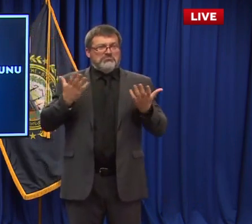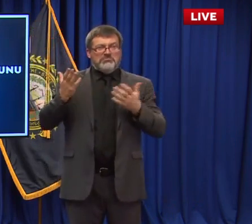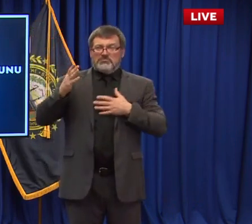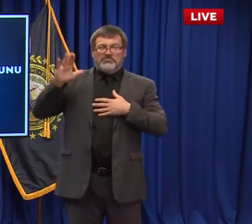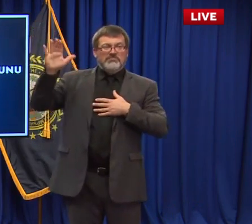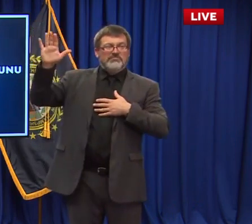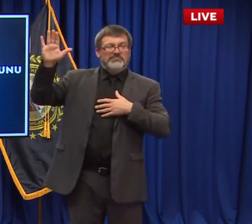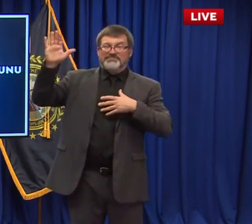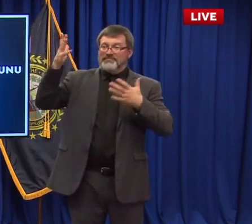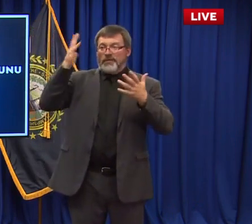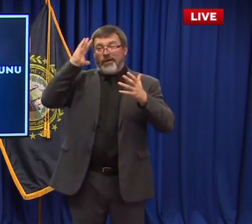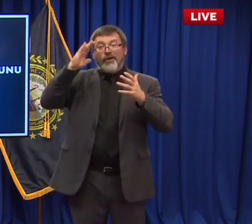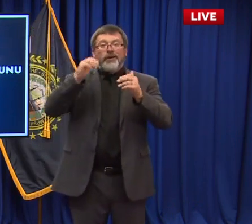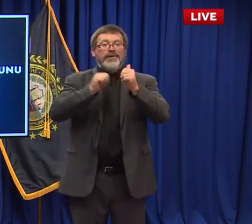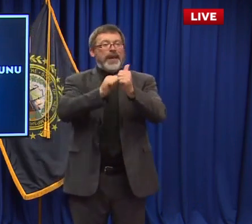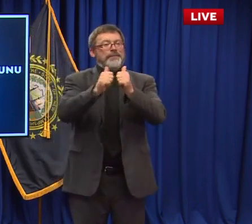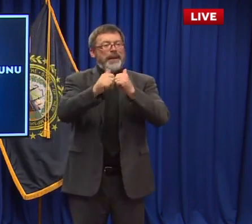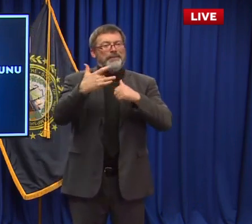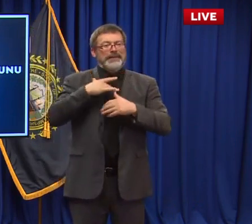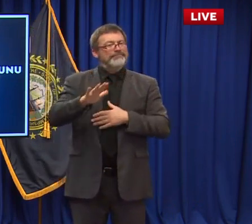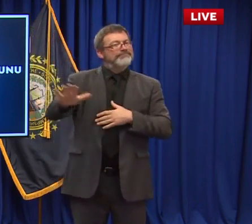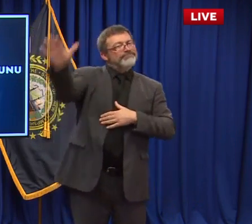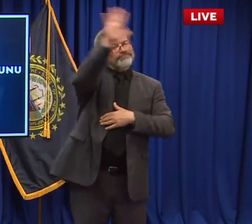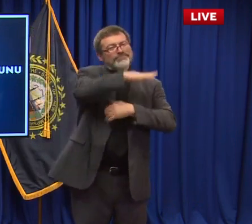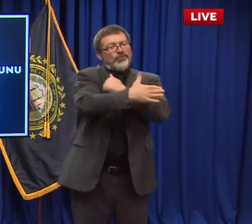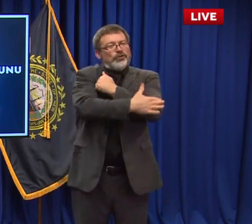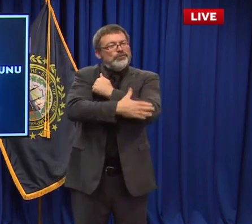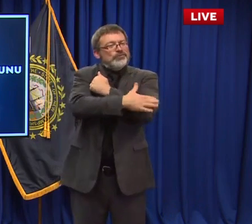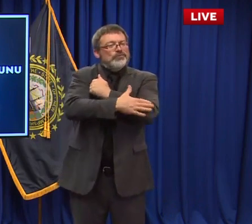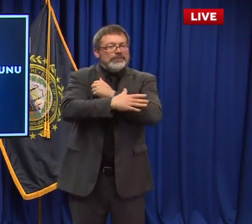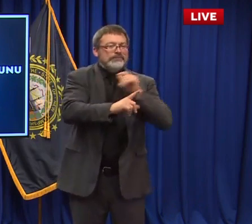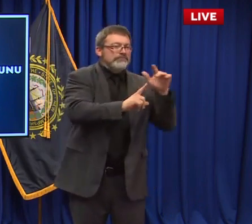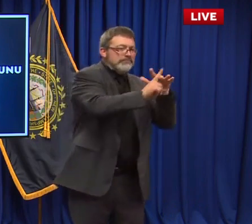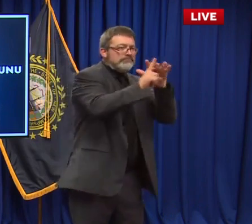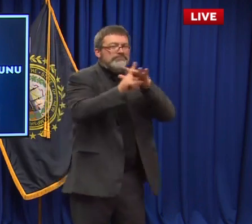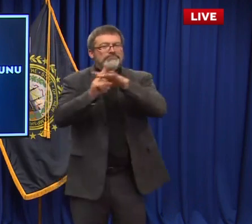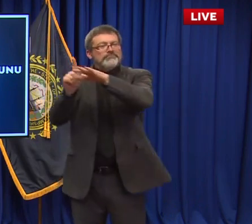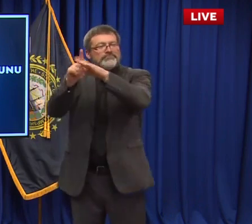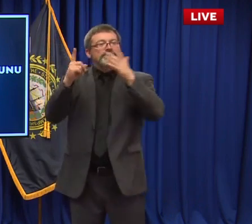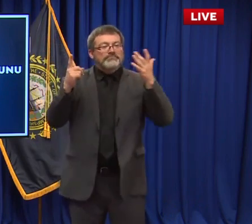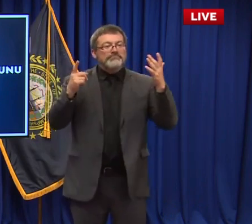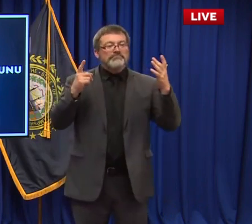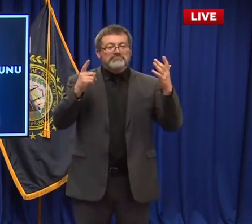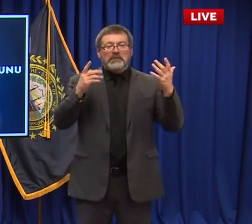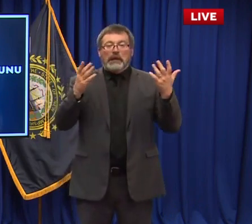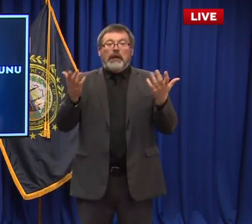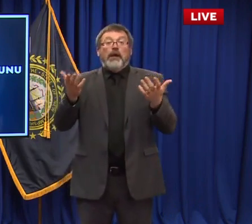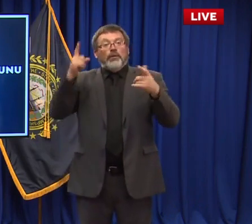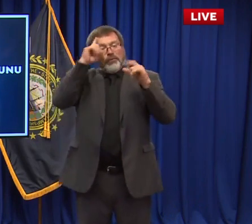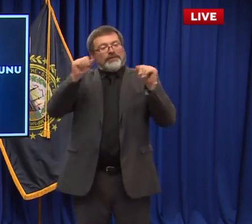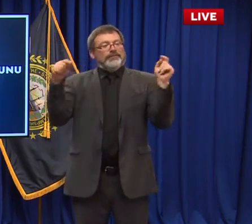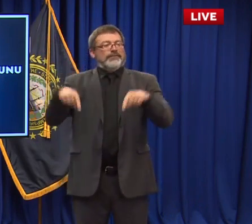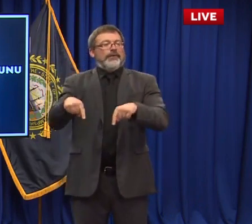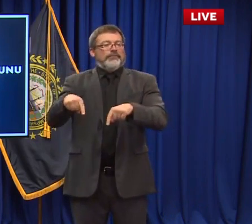THERE BEEN OTHER CAMPAIGN EVENTS HELD IN THIS STATE FOR LOWER OFFICES AND NOW WE HAVE ONE FOR THE PRESIDENT.